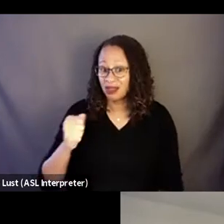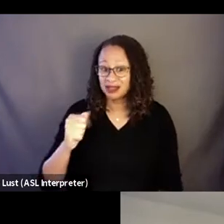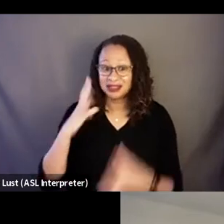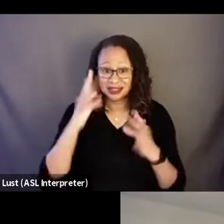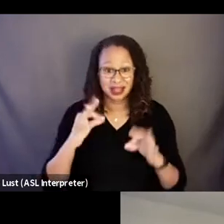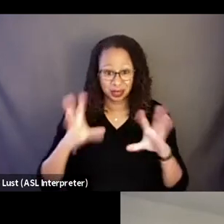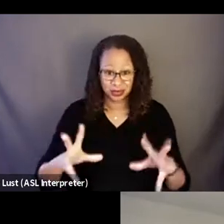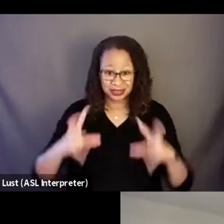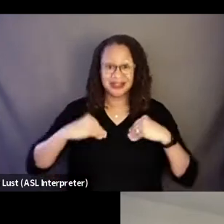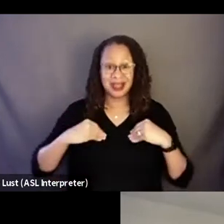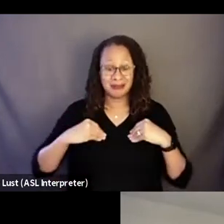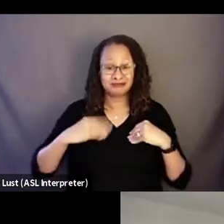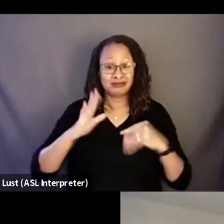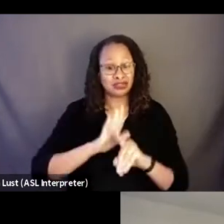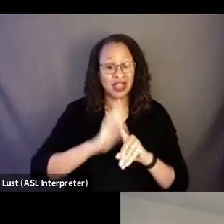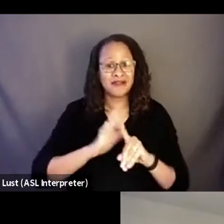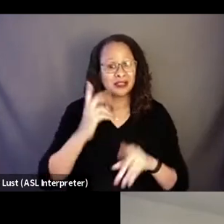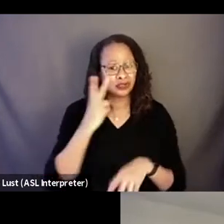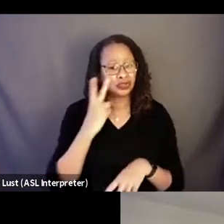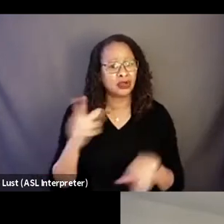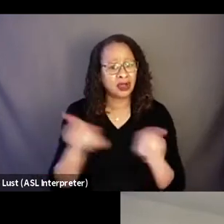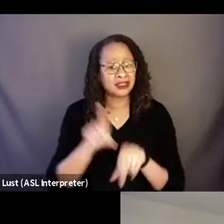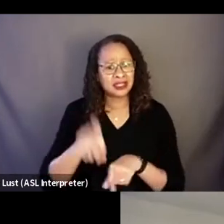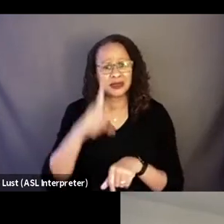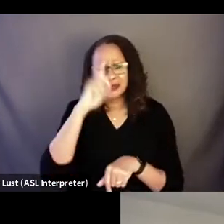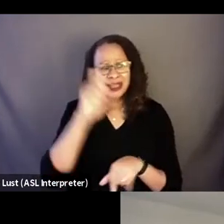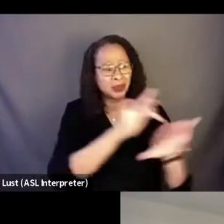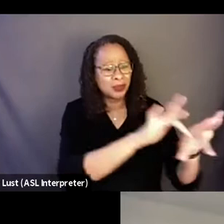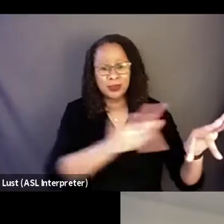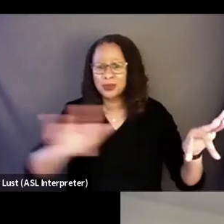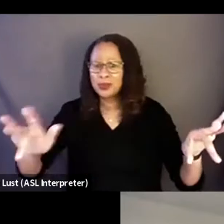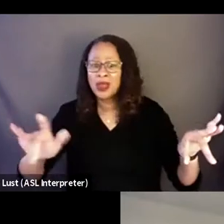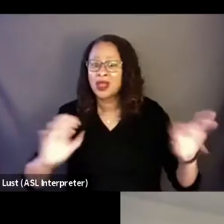she saw as necessary because nobody else was doing it. Somebody had to do something.